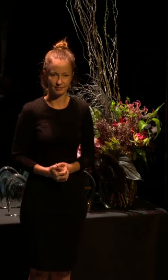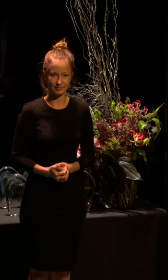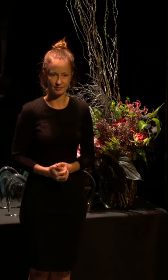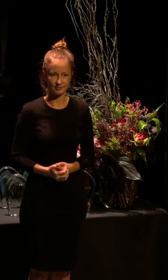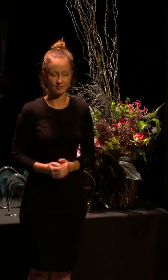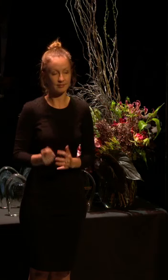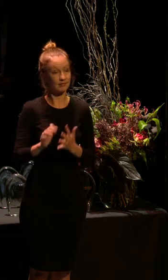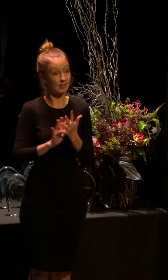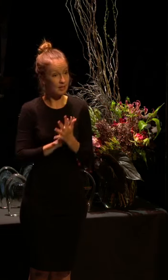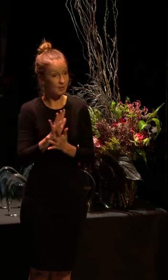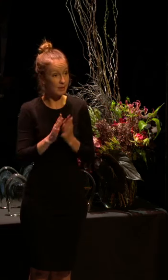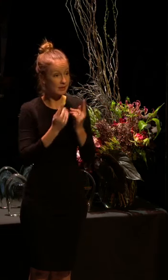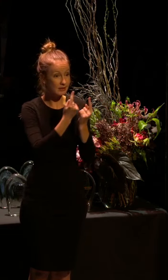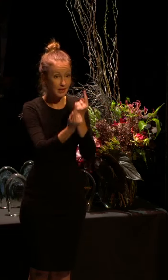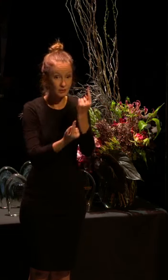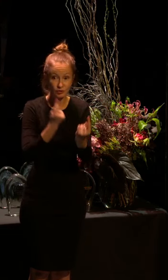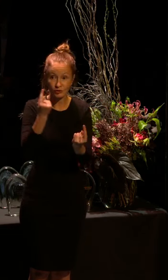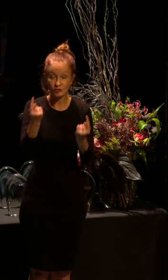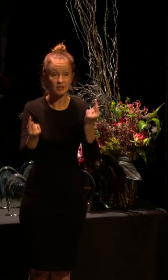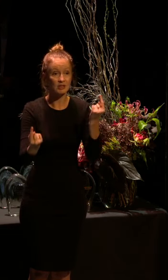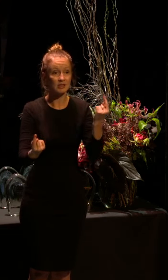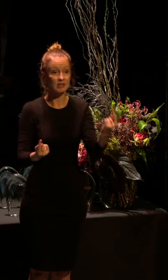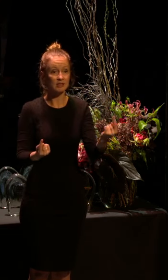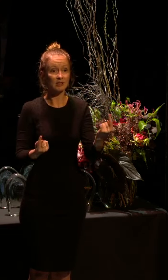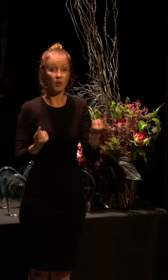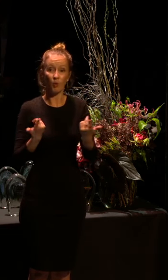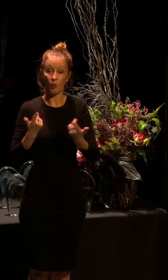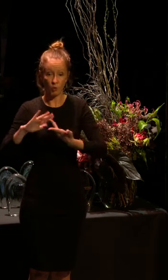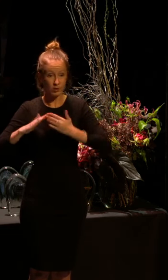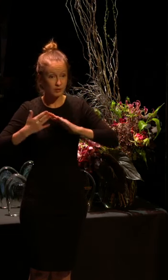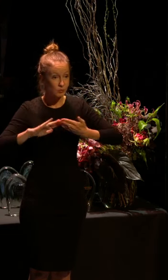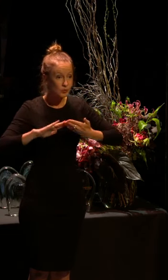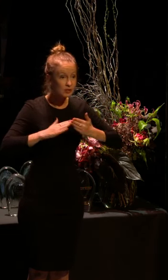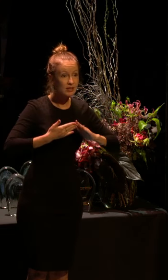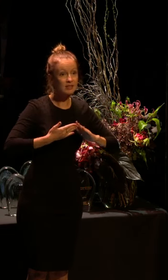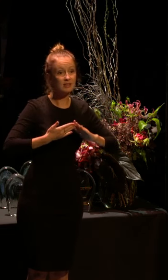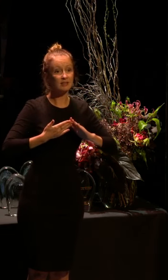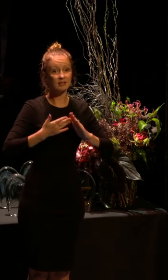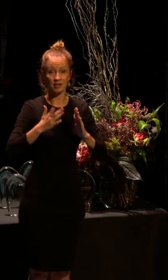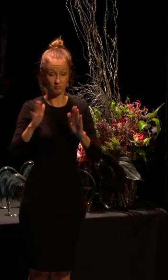as individuals, as communities, and as a nation -